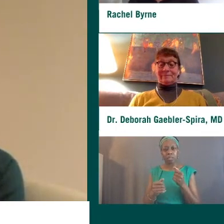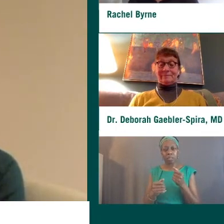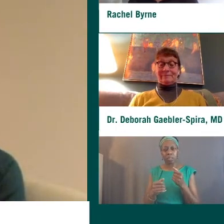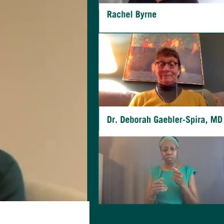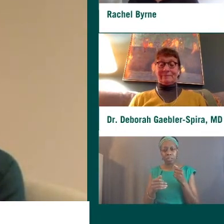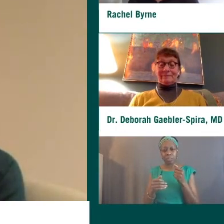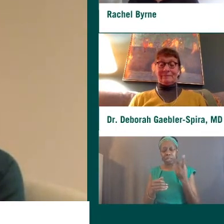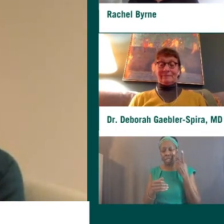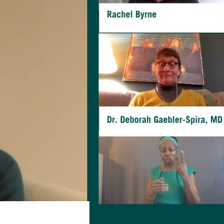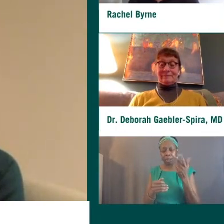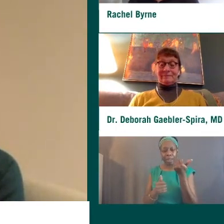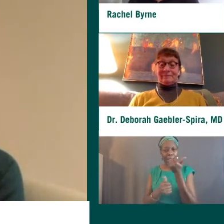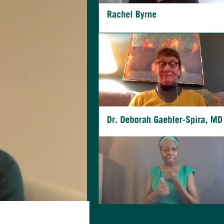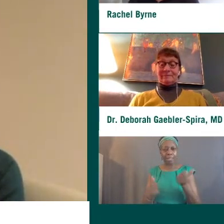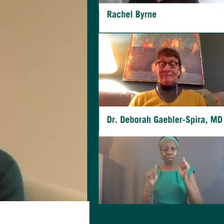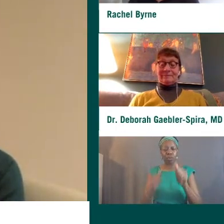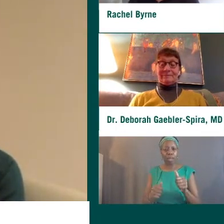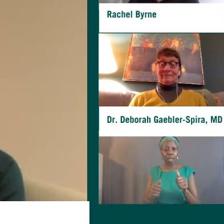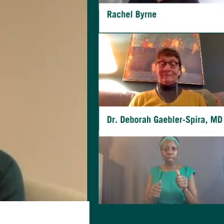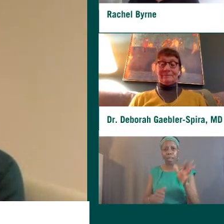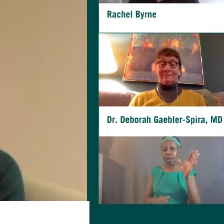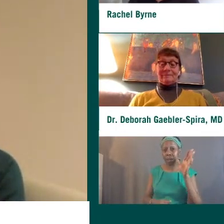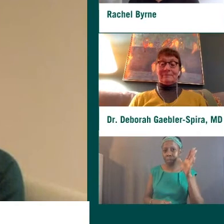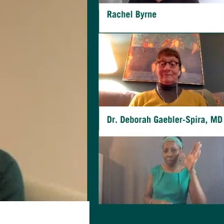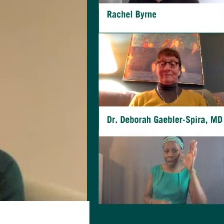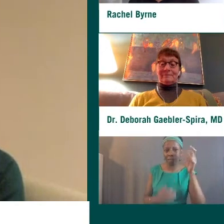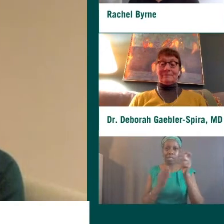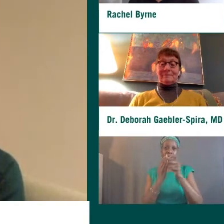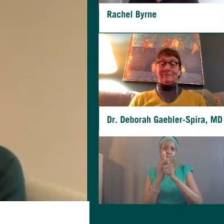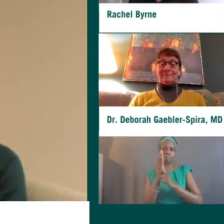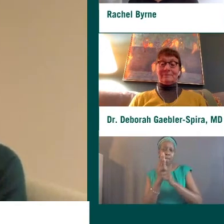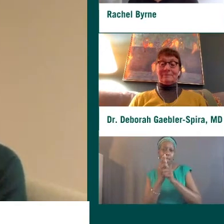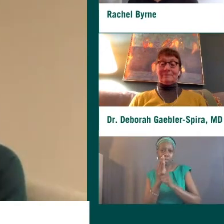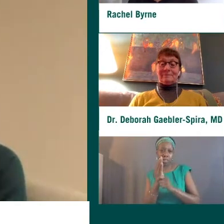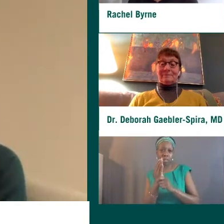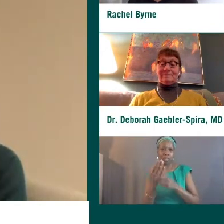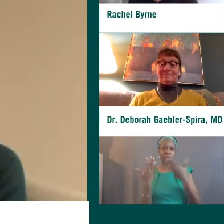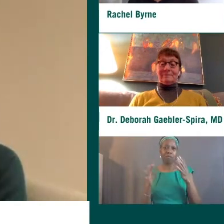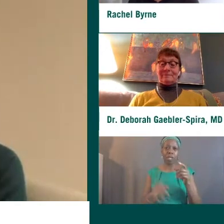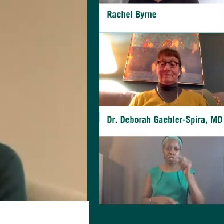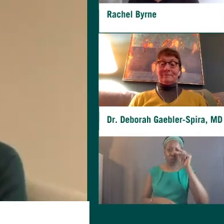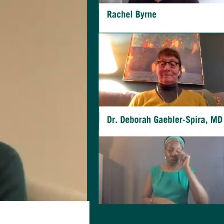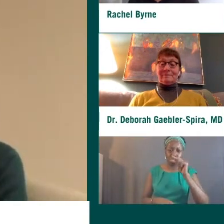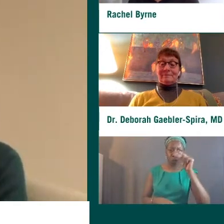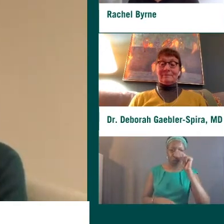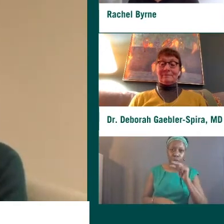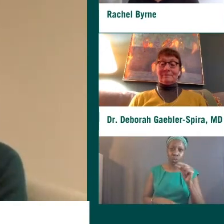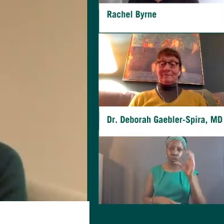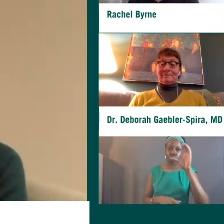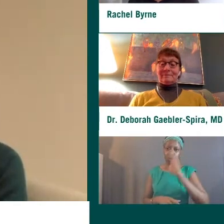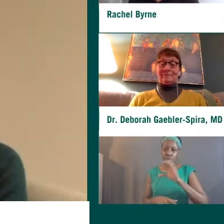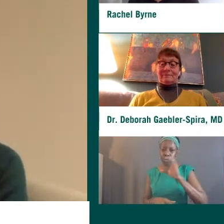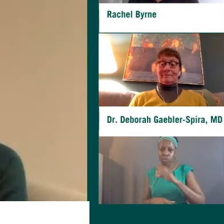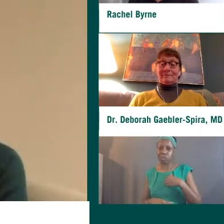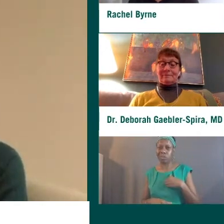we've done Google searches. We've talked to people just walking down the street asking questions.